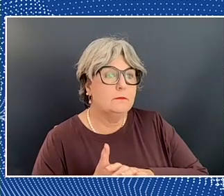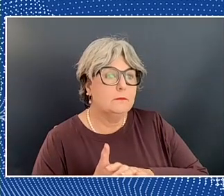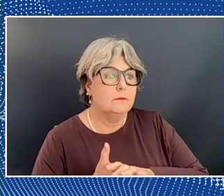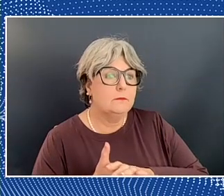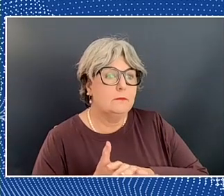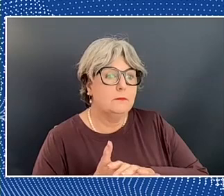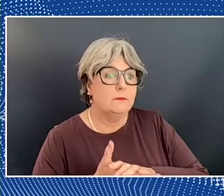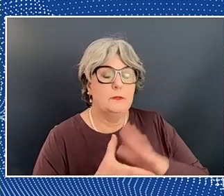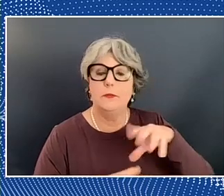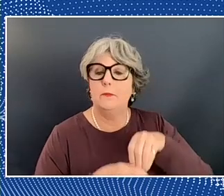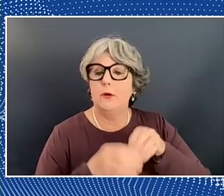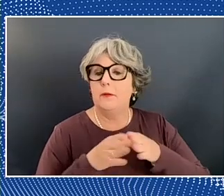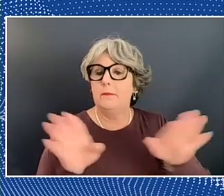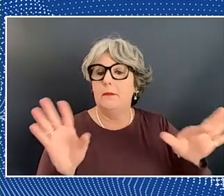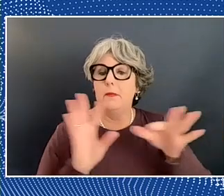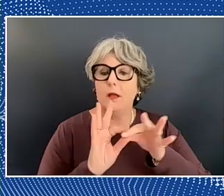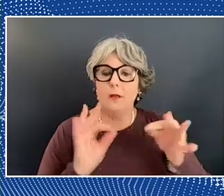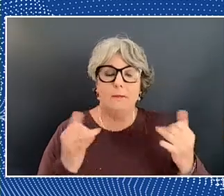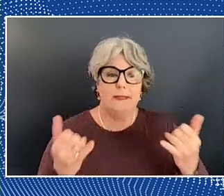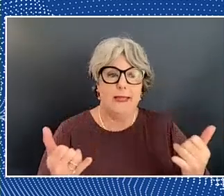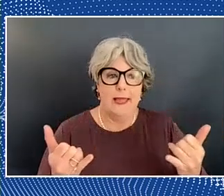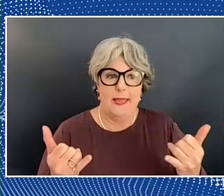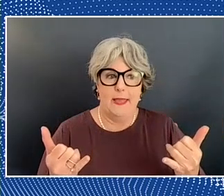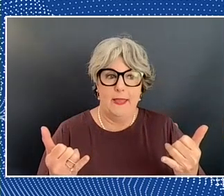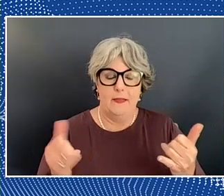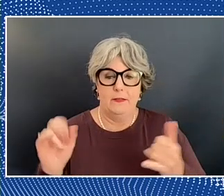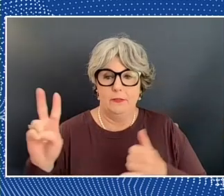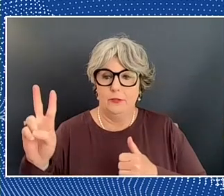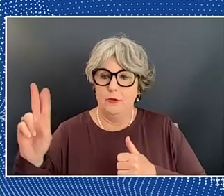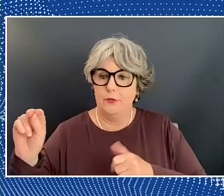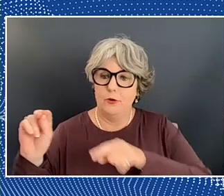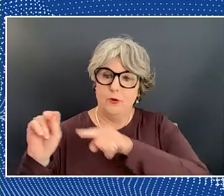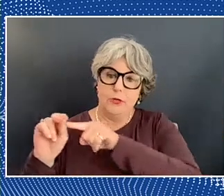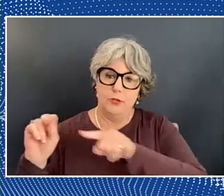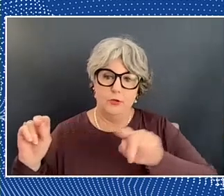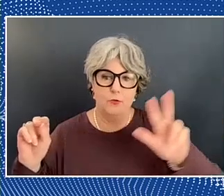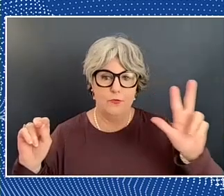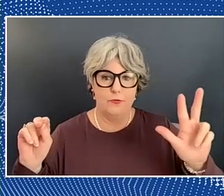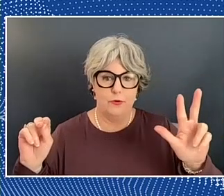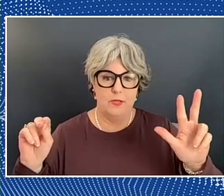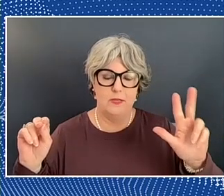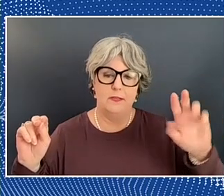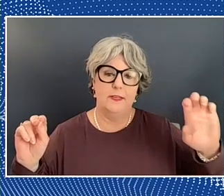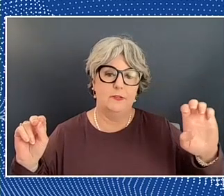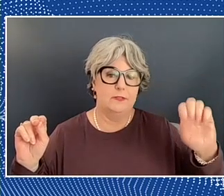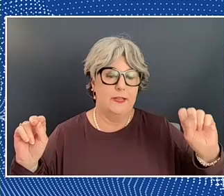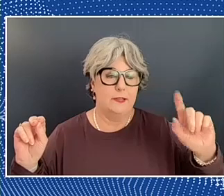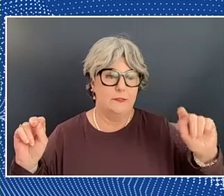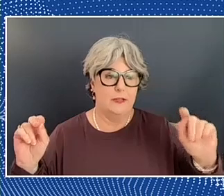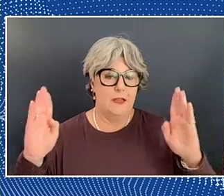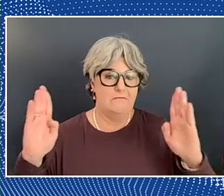public commentary now between this 2:30 and 3:00 p.m. Eastern timeframe is when we can fit you